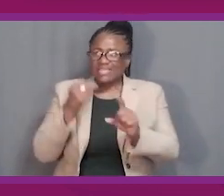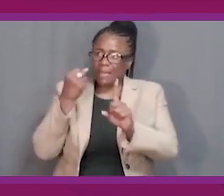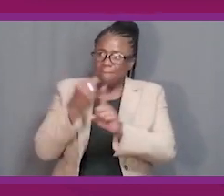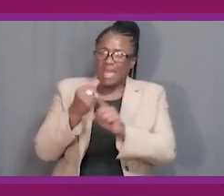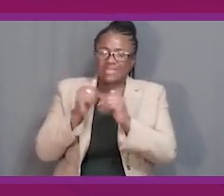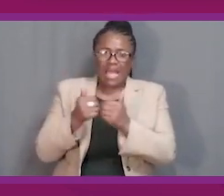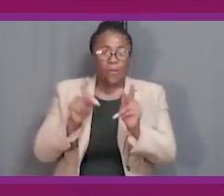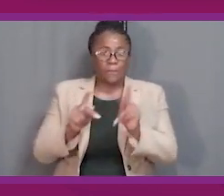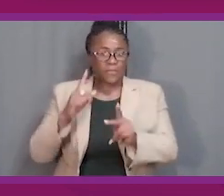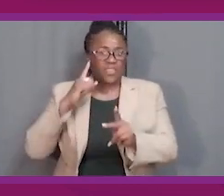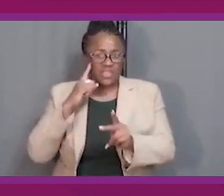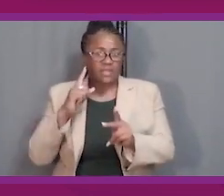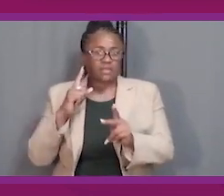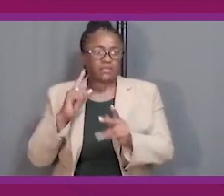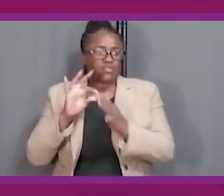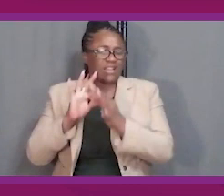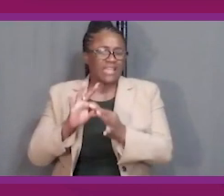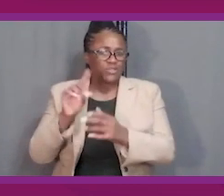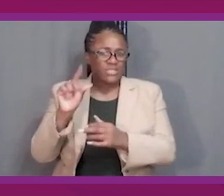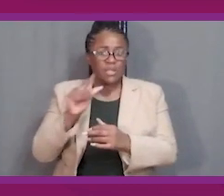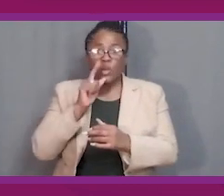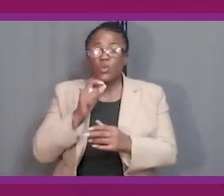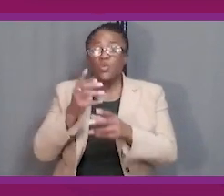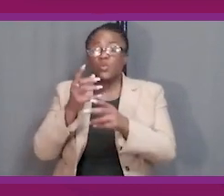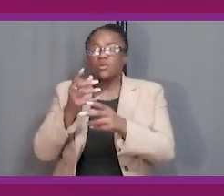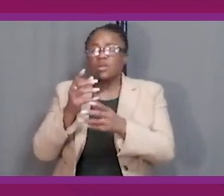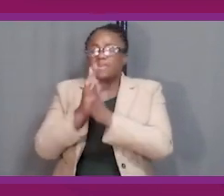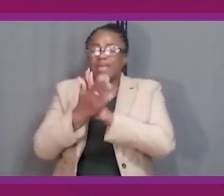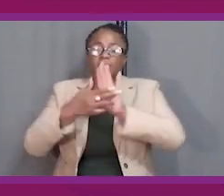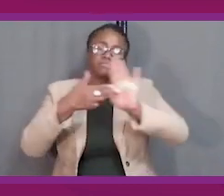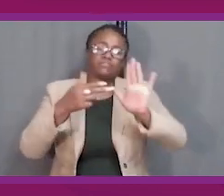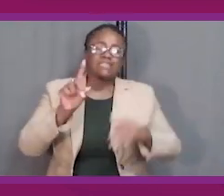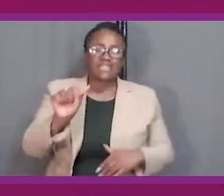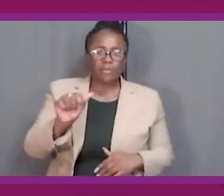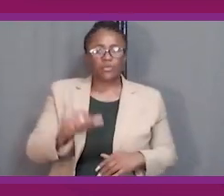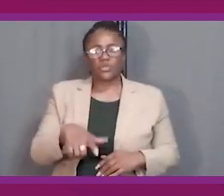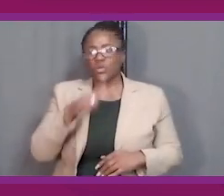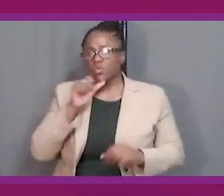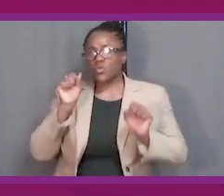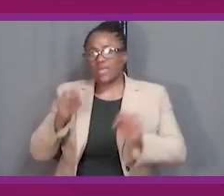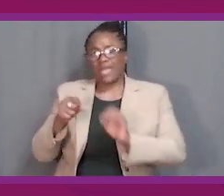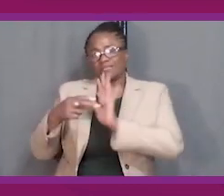who gets to claim that they are disabled and what that means. And so I think part of this